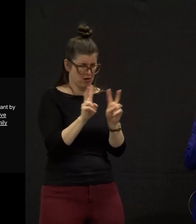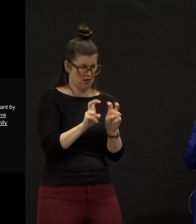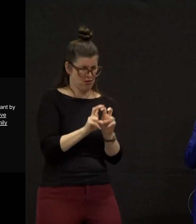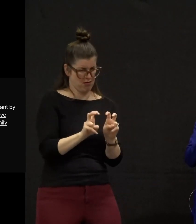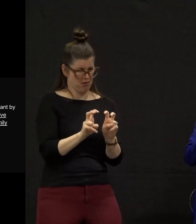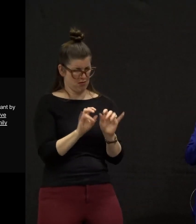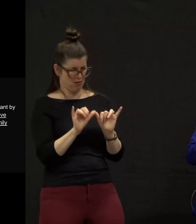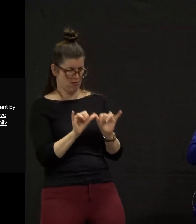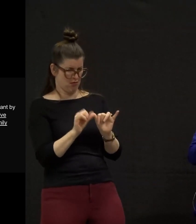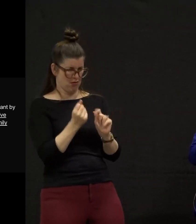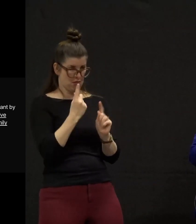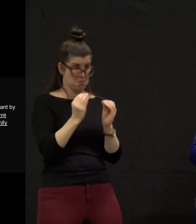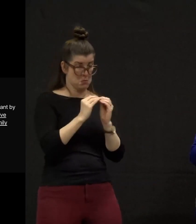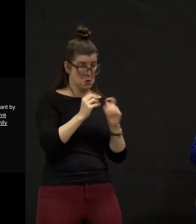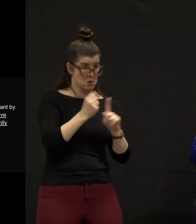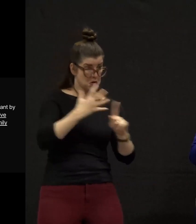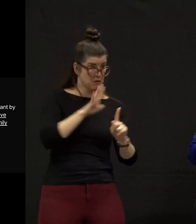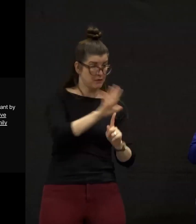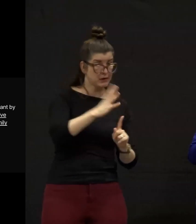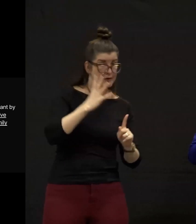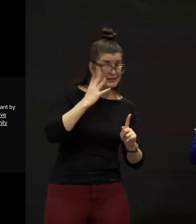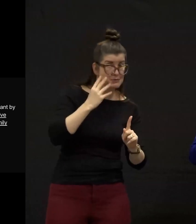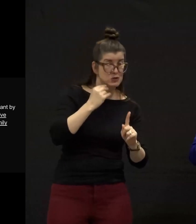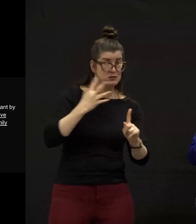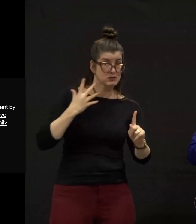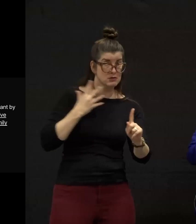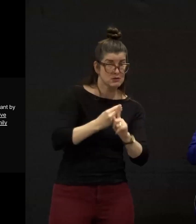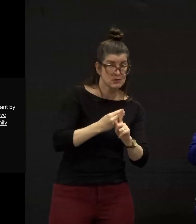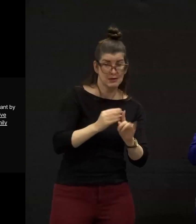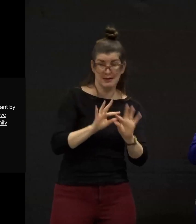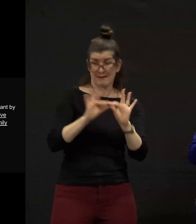more about that child's experience and the family's experience,